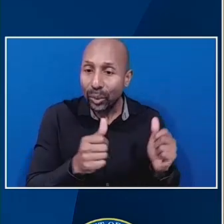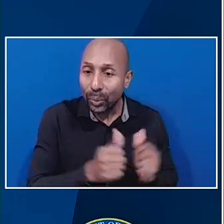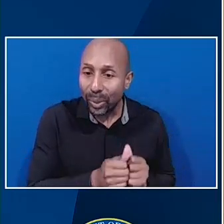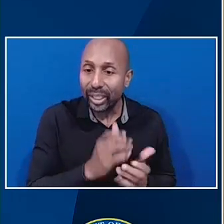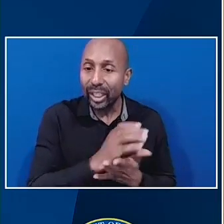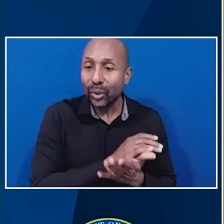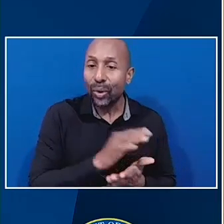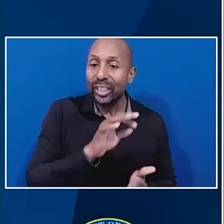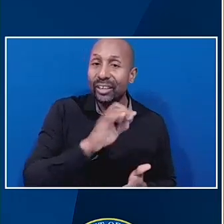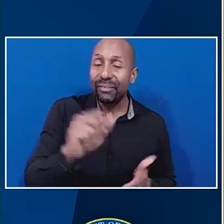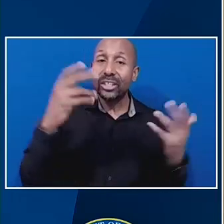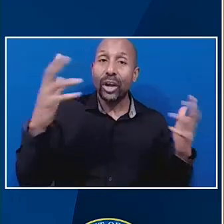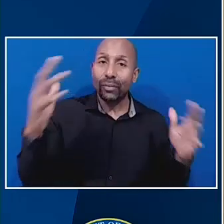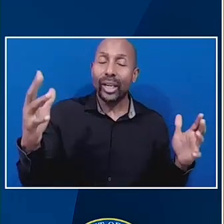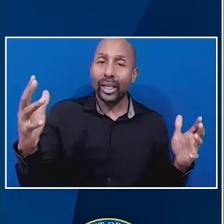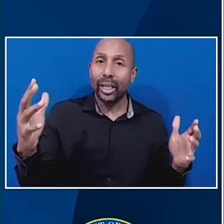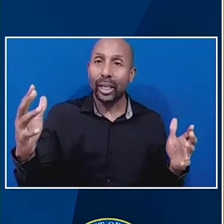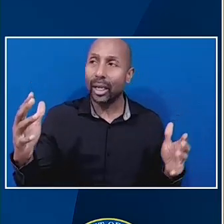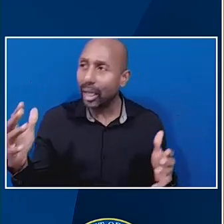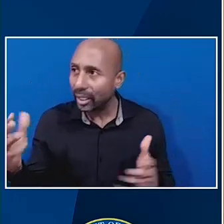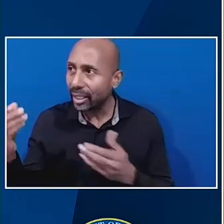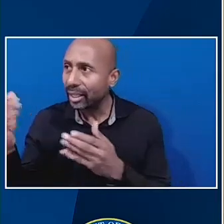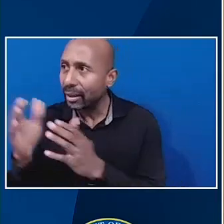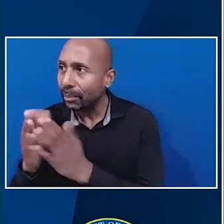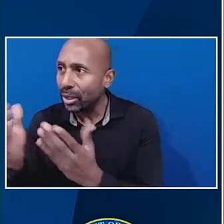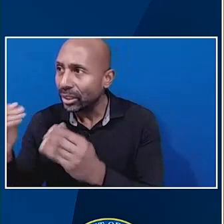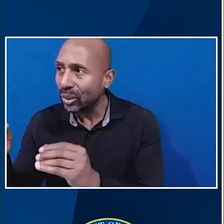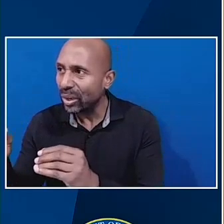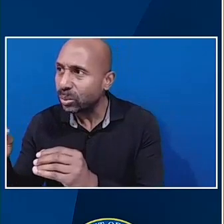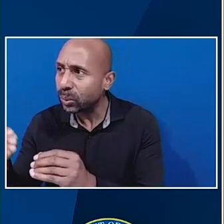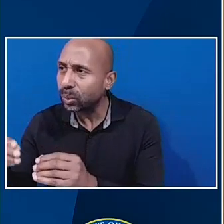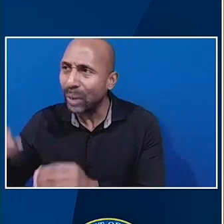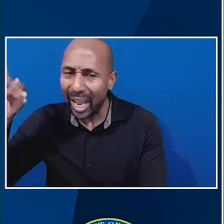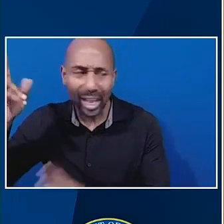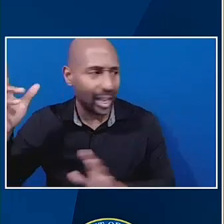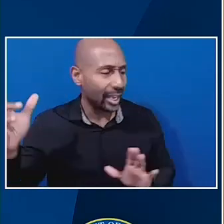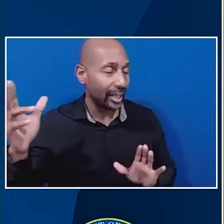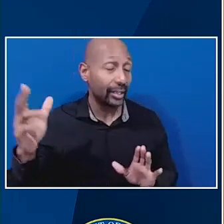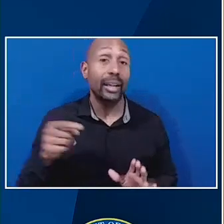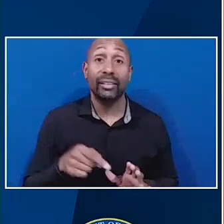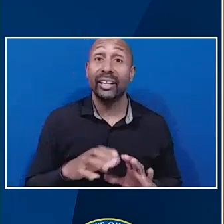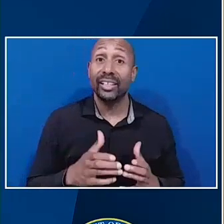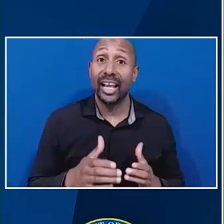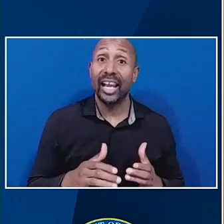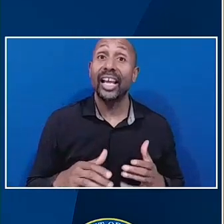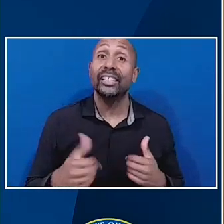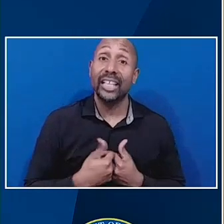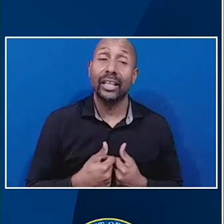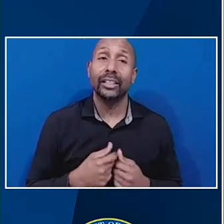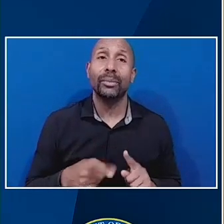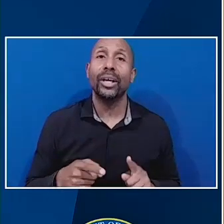Even though this class is going to be really challenging, at least it isn't because I don't have the tools I need. Student B. Waiting on financial aid is